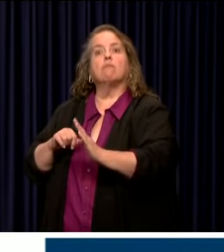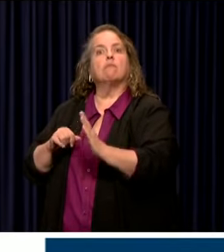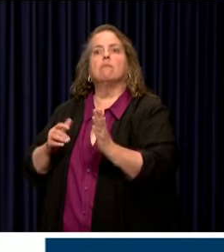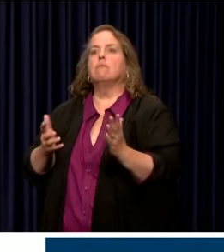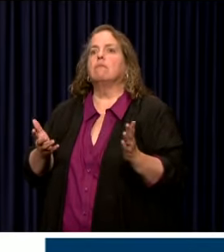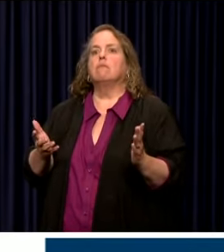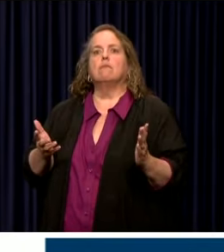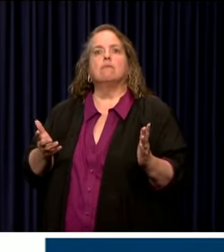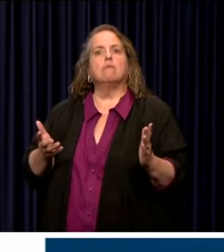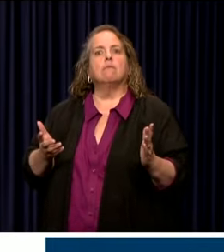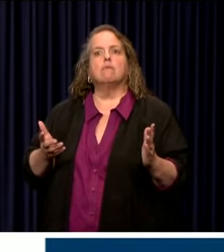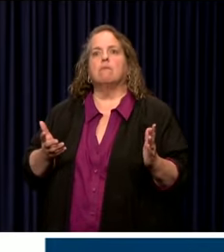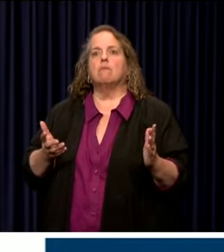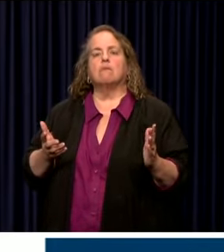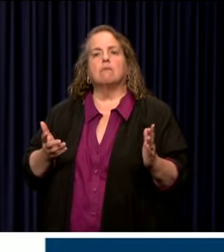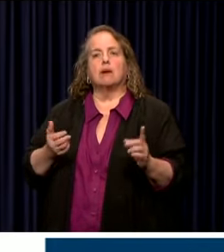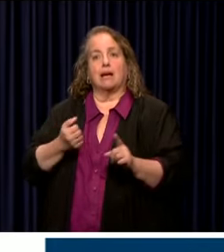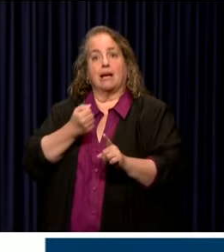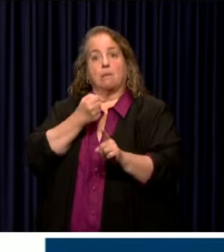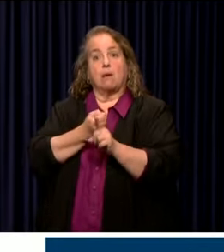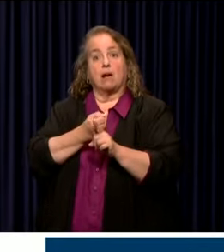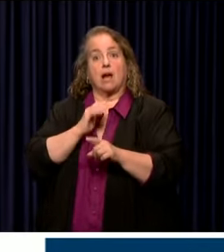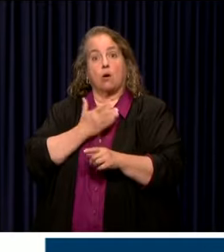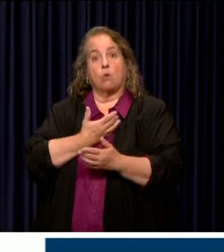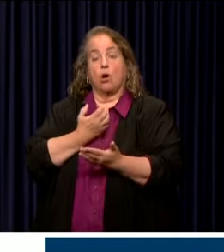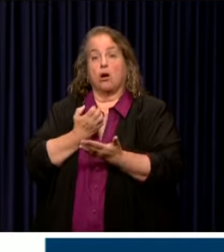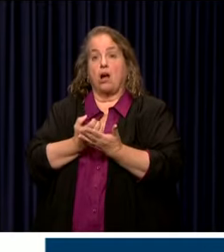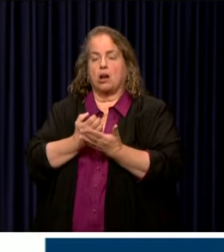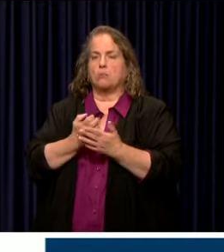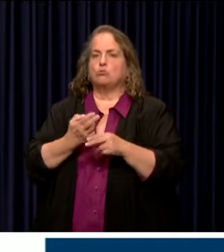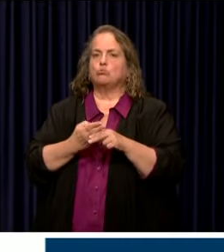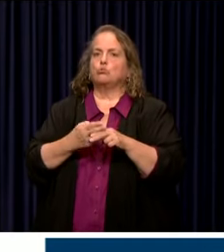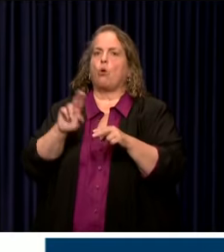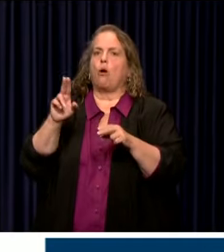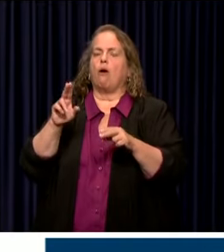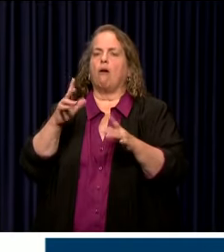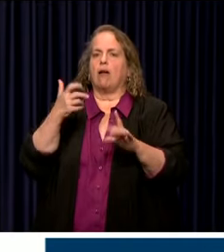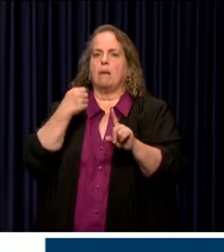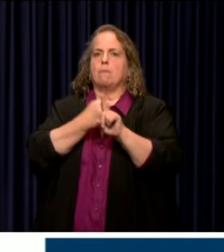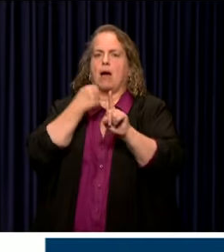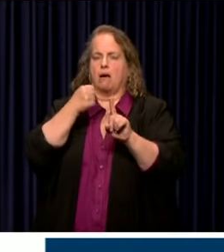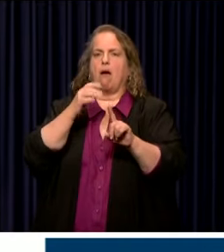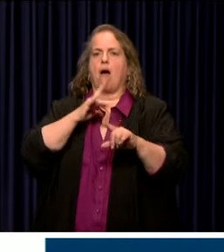DECISIONS. LET'S PLAY THE VIDEO OF